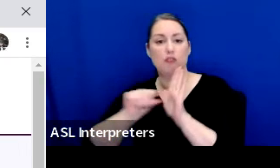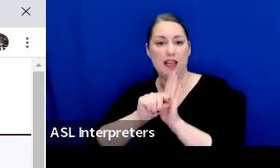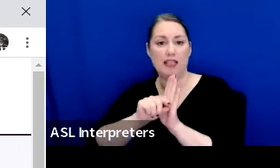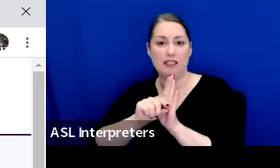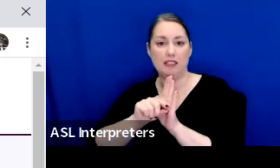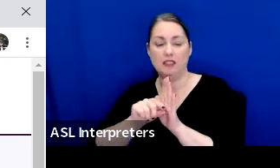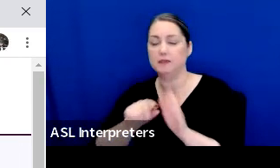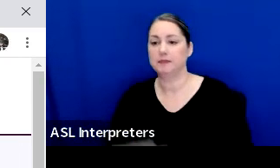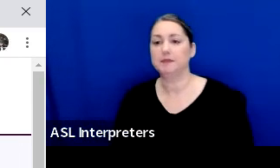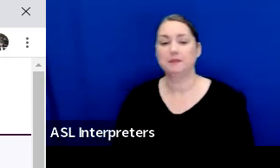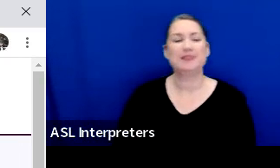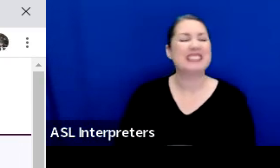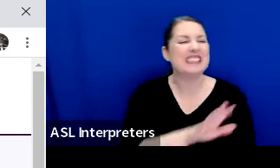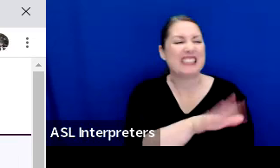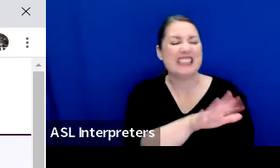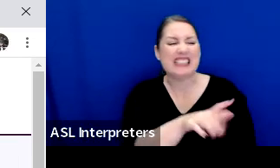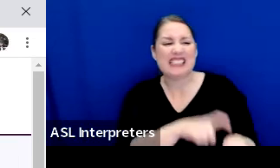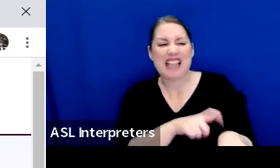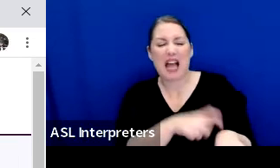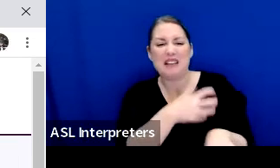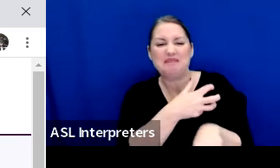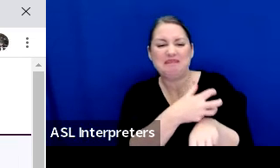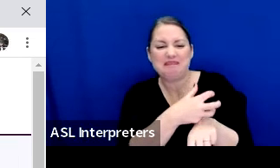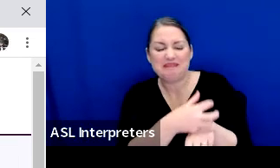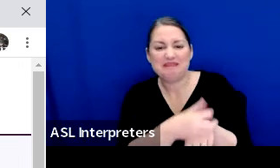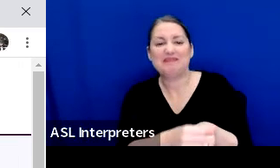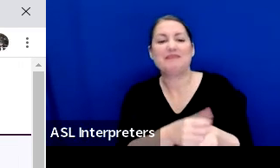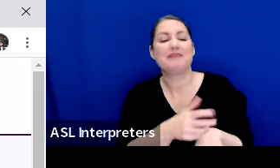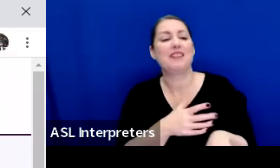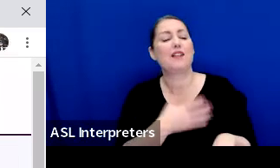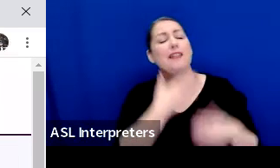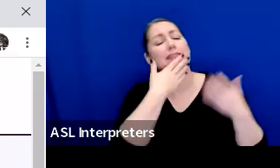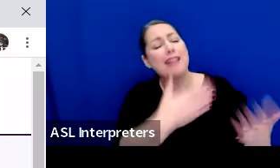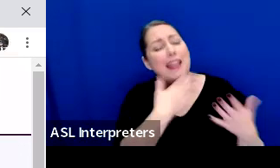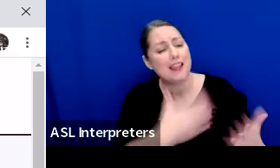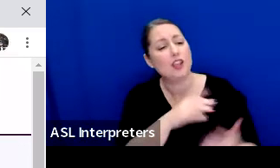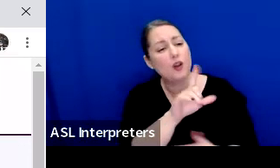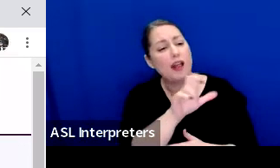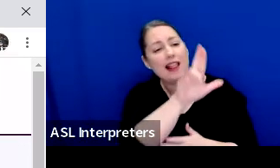Yeah, it looks like we're about to run out of time. Larry, I'm I'm personally very thankful for all the work you've done.